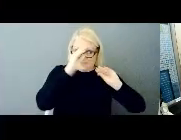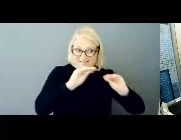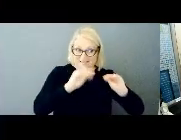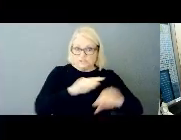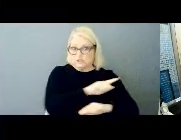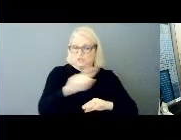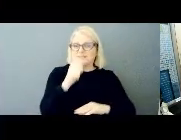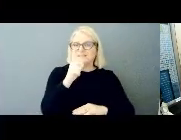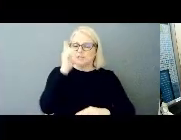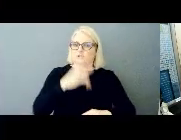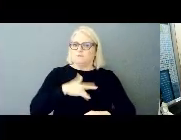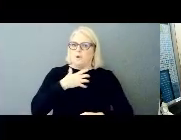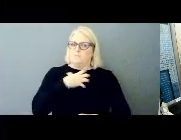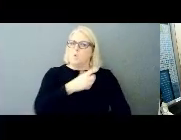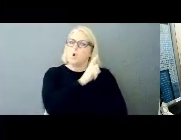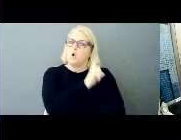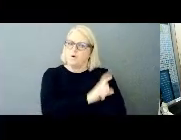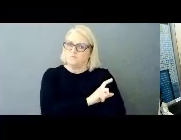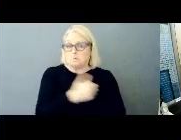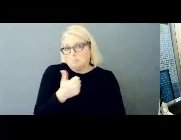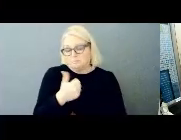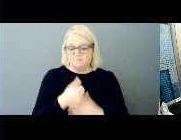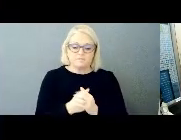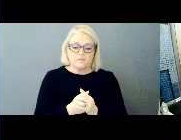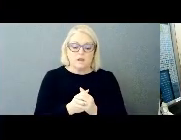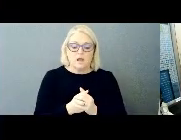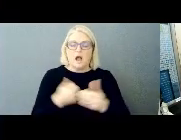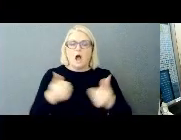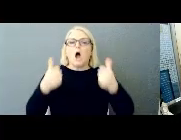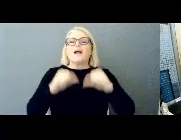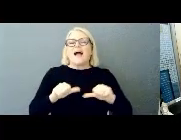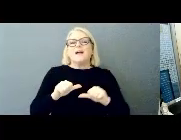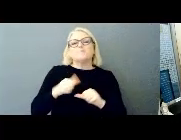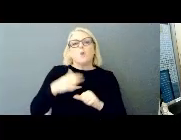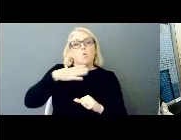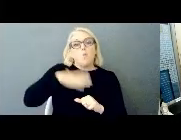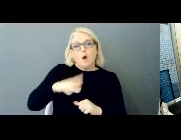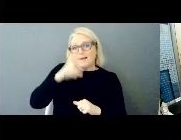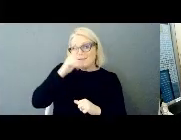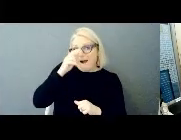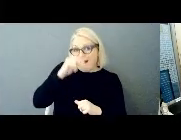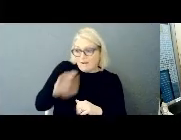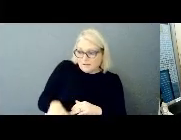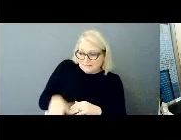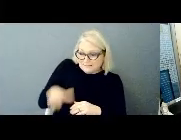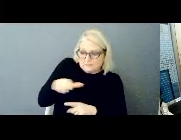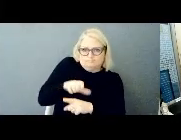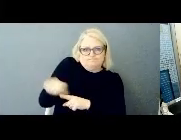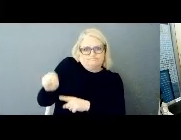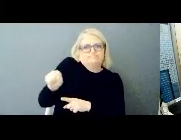Early detection, and this is writ large happening in the kind of thriving kids sort of world.